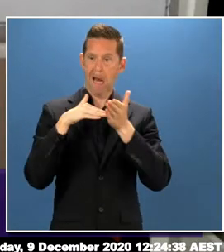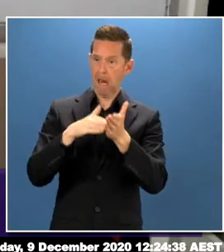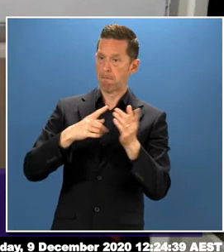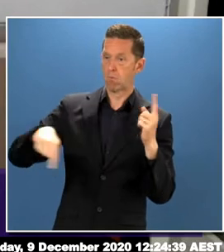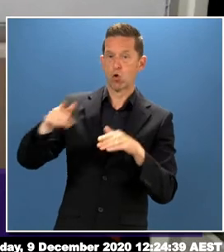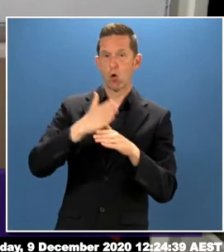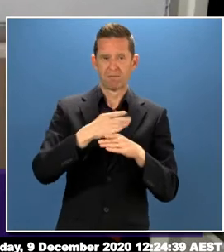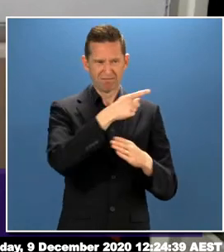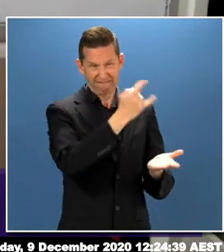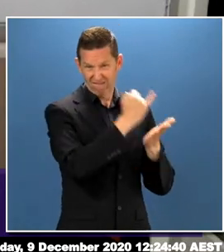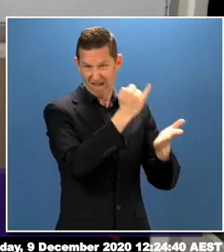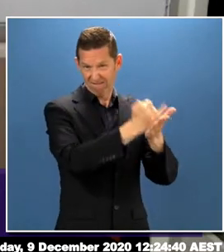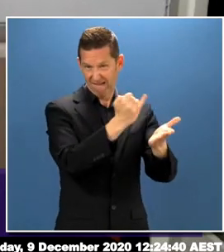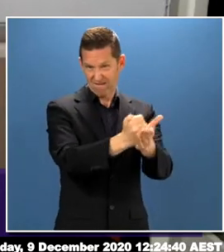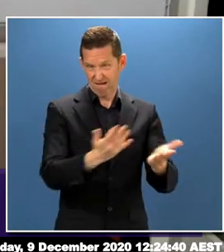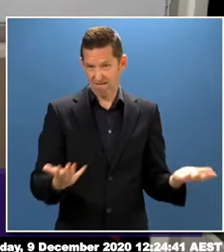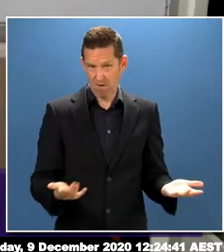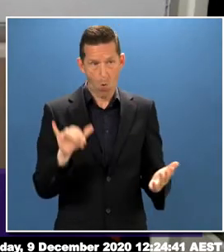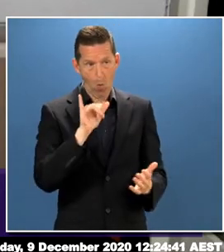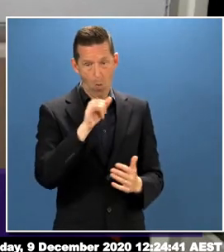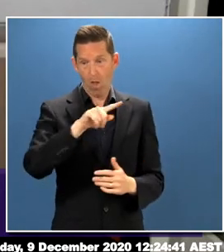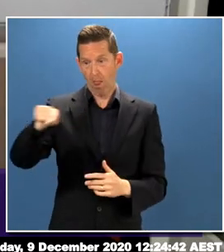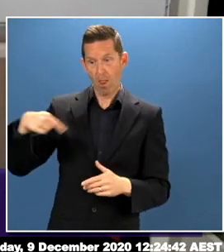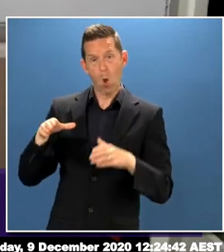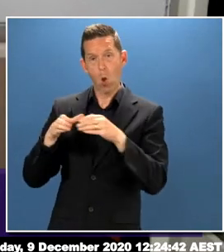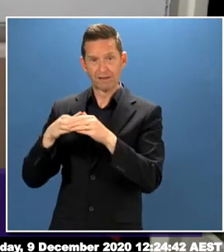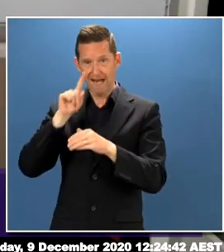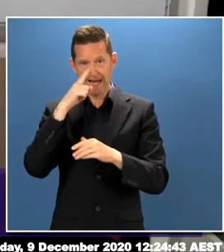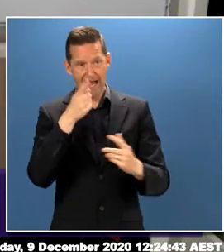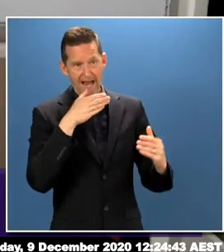have broken down, or they are inaccessible to this particular cohort of people.